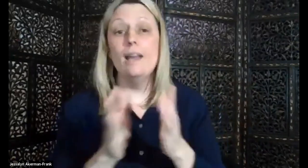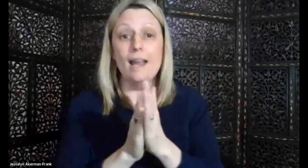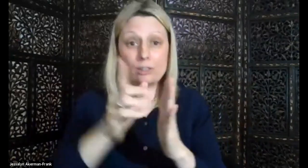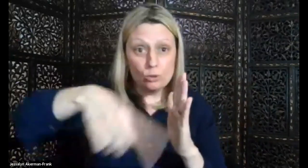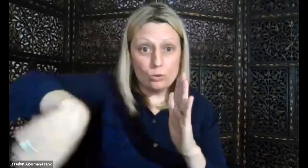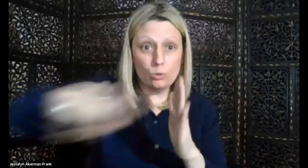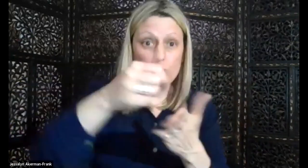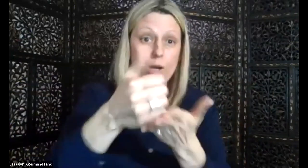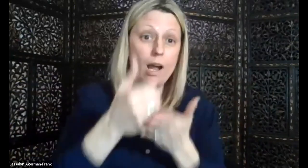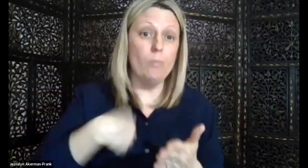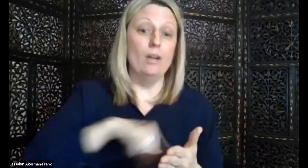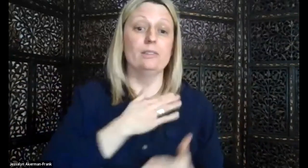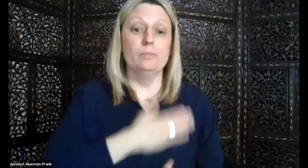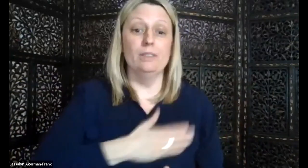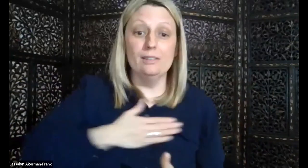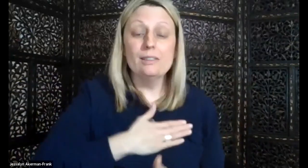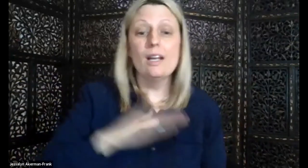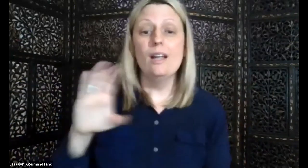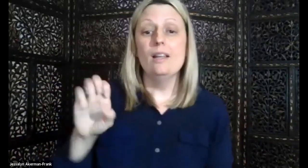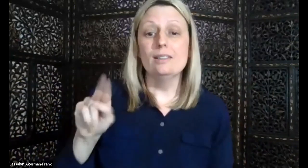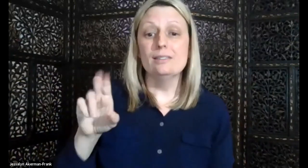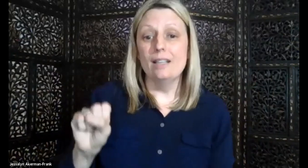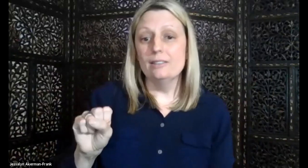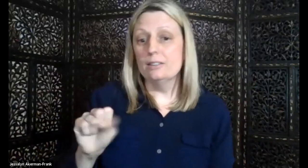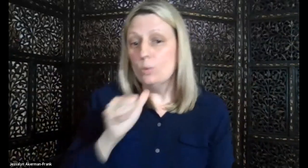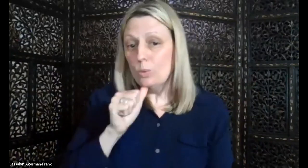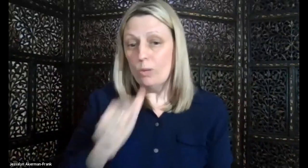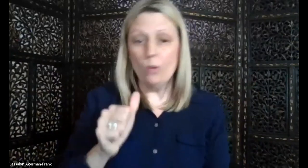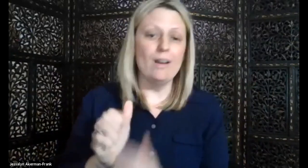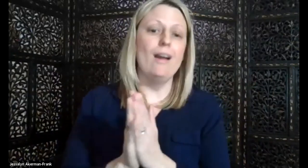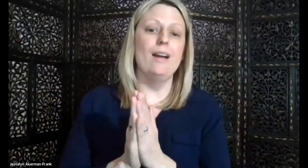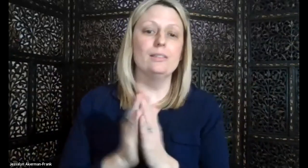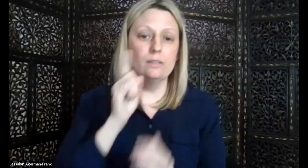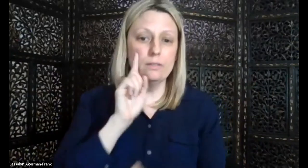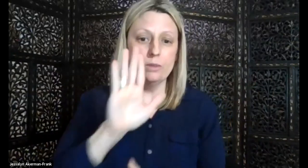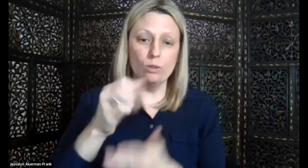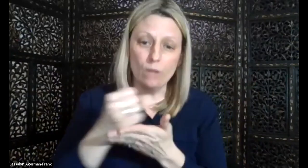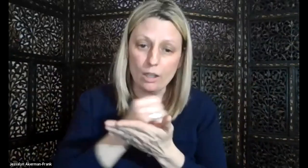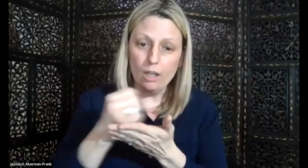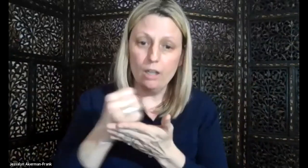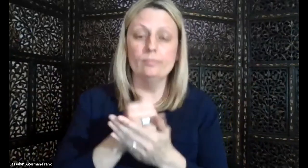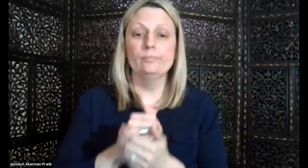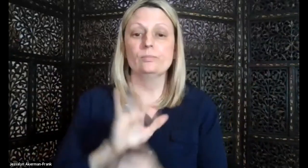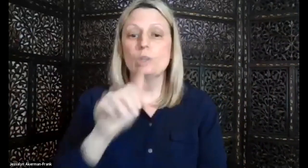with a lot of people getting mail, unsure whether I can open it, what can I trust, what can't I trust, and